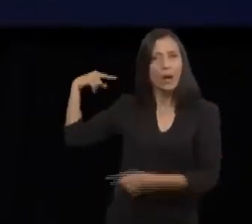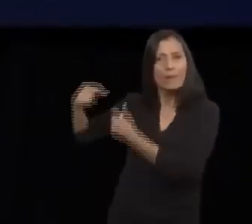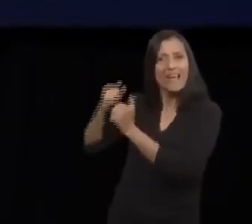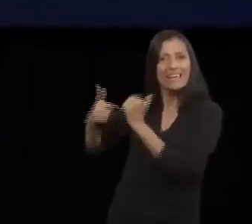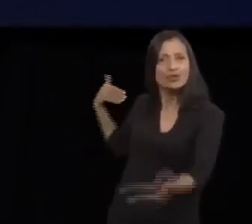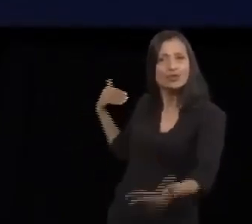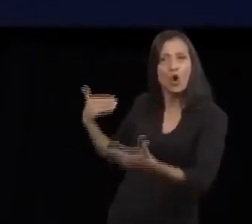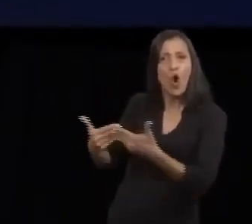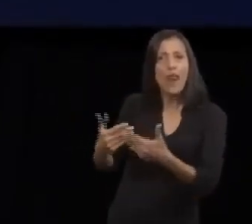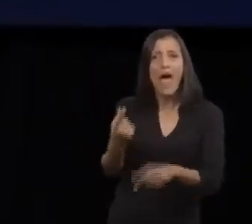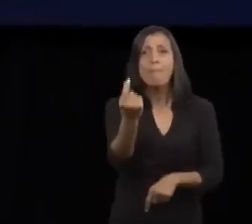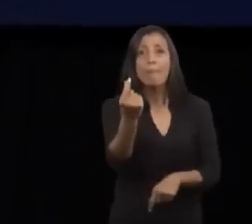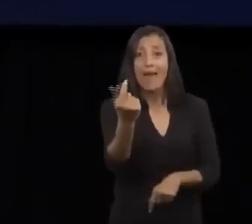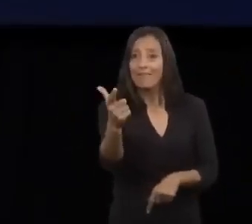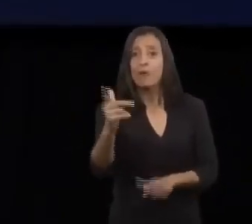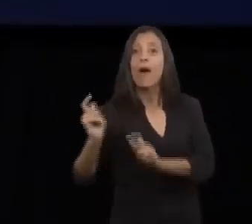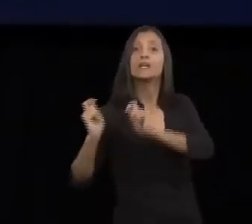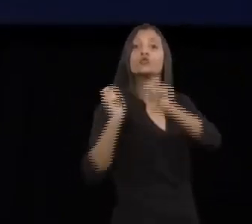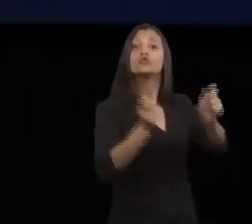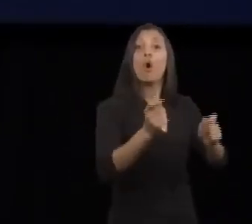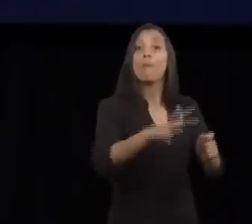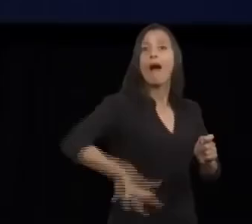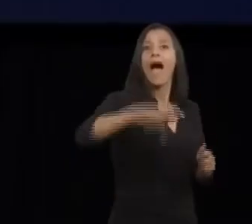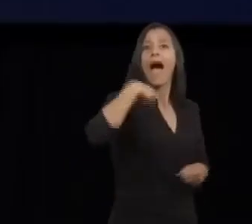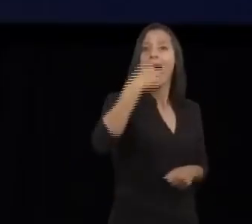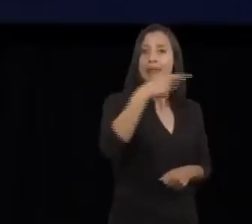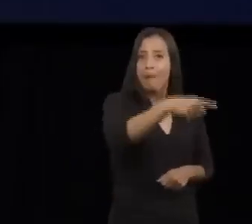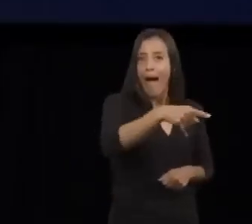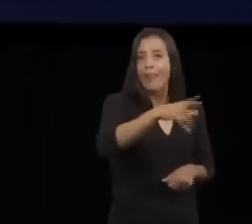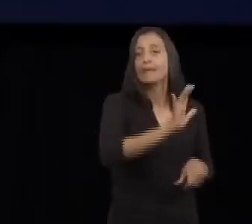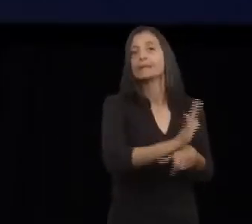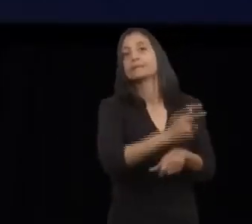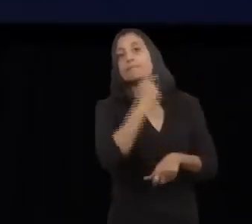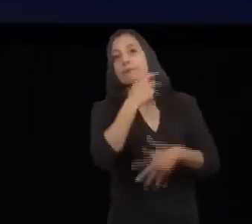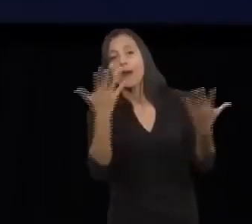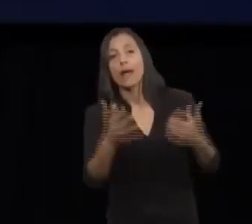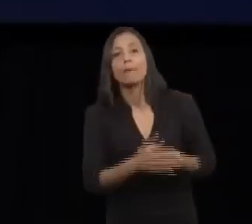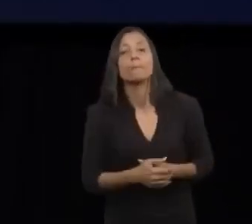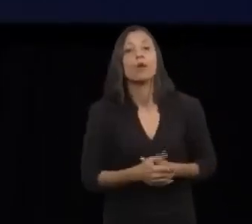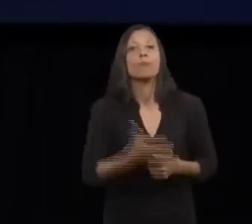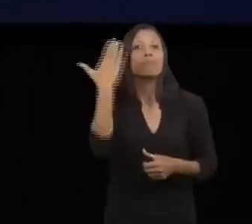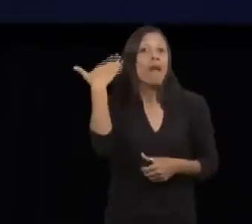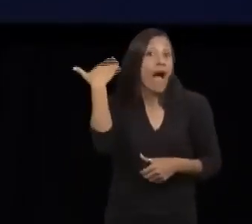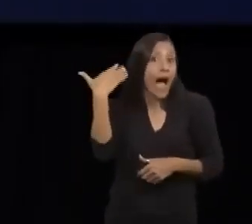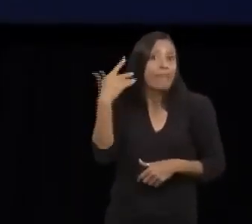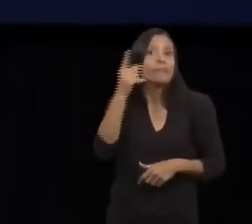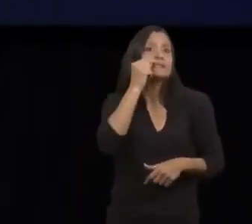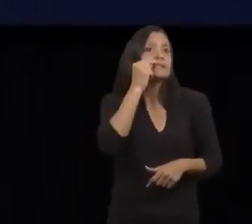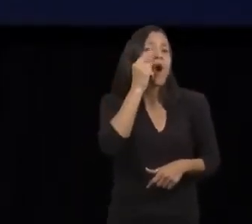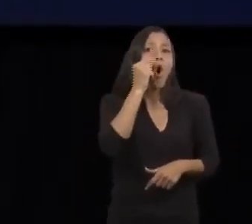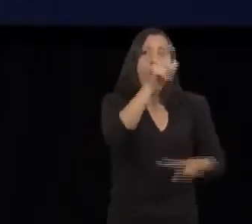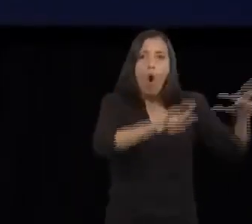Why? Because, let's say, he traveled with cattle, the nomadic man. So he used cattle as a currency.